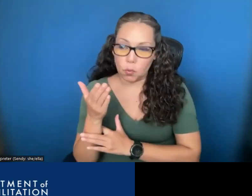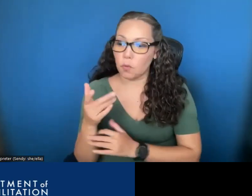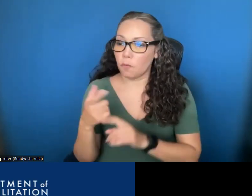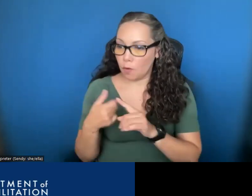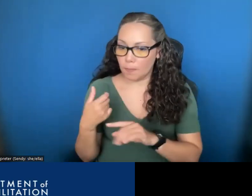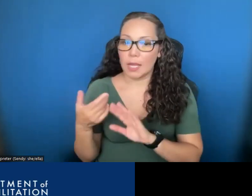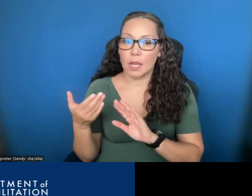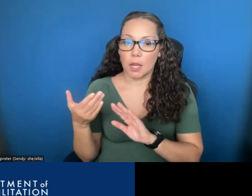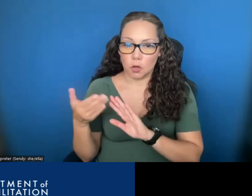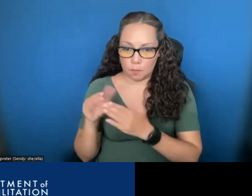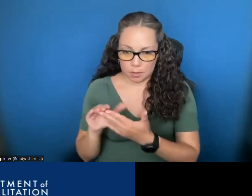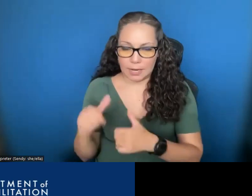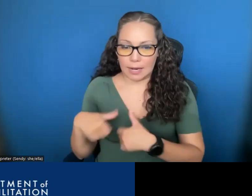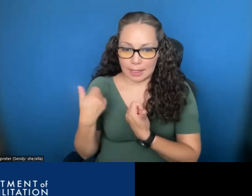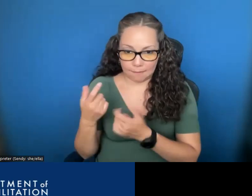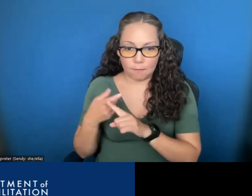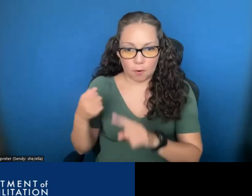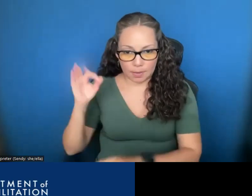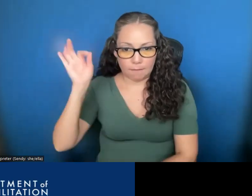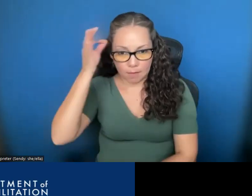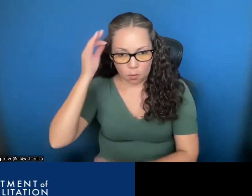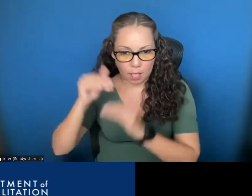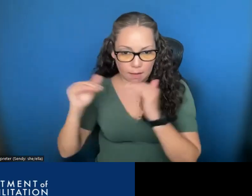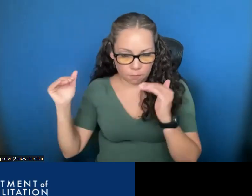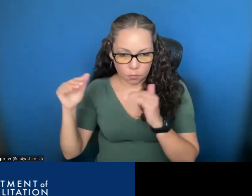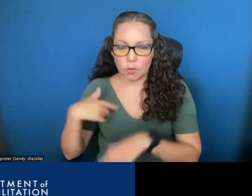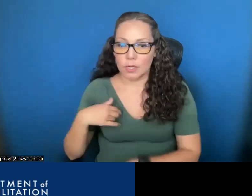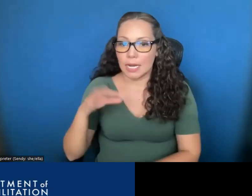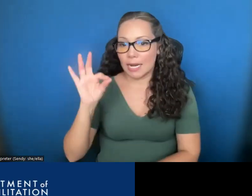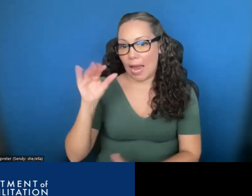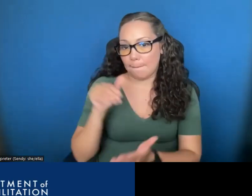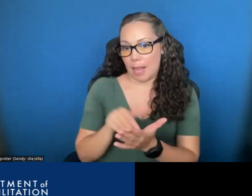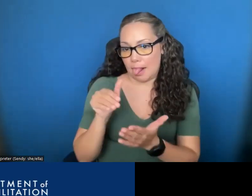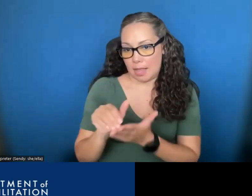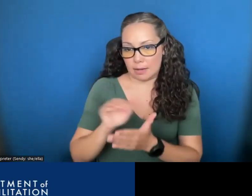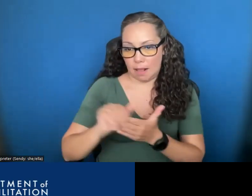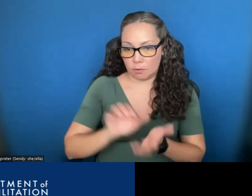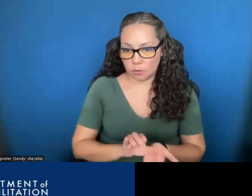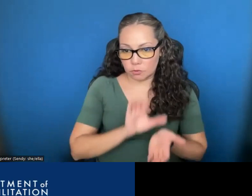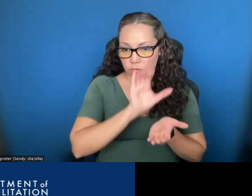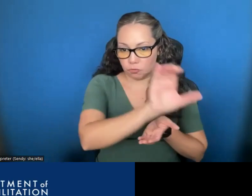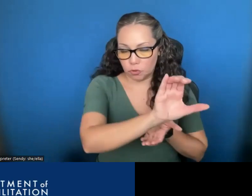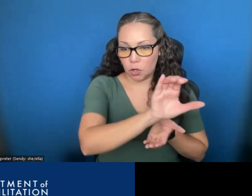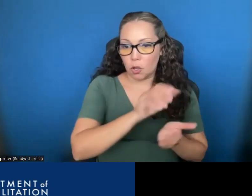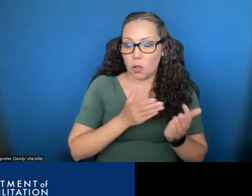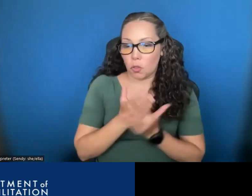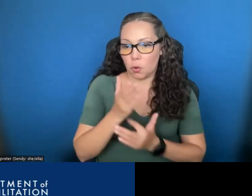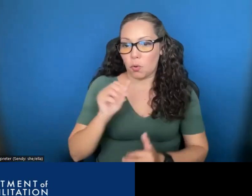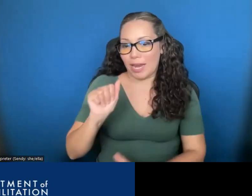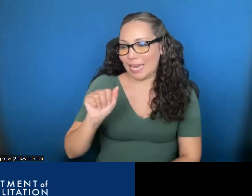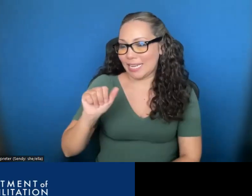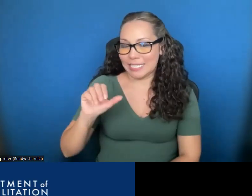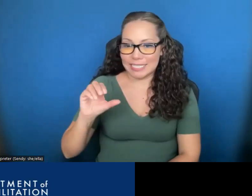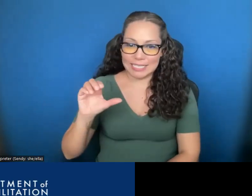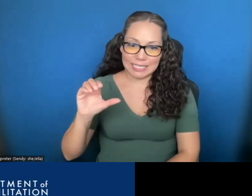federal level they get approximately $9 million annually through ACL to provide direct core